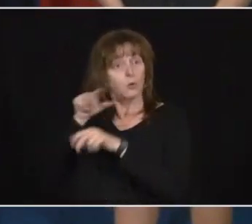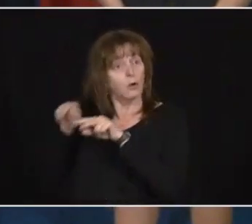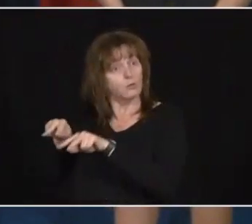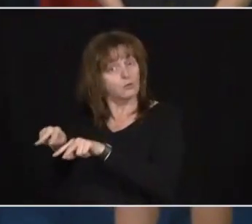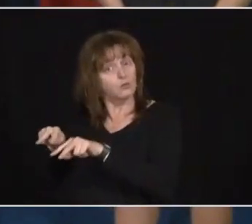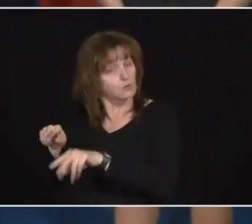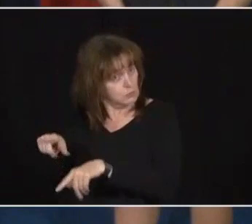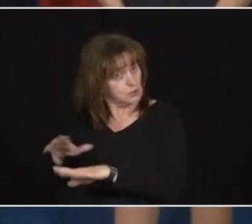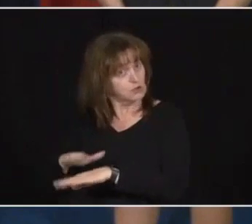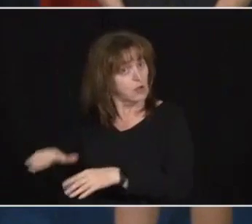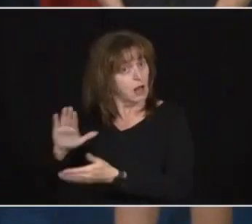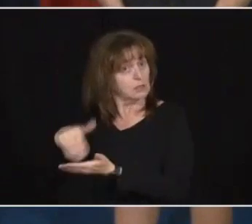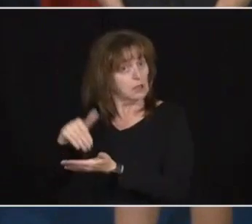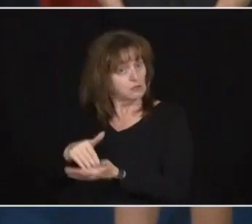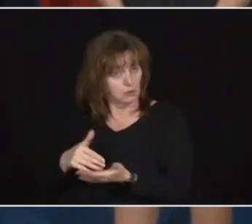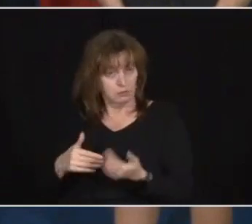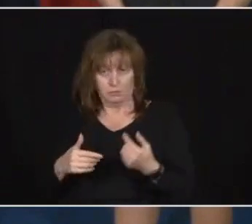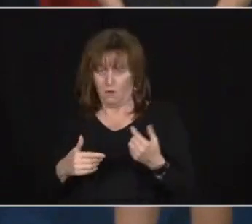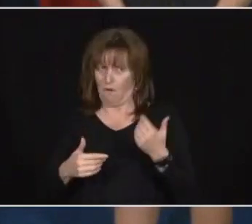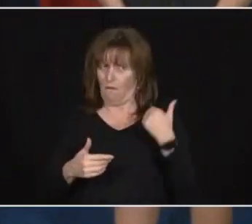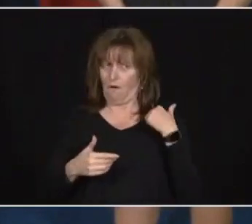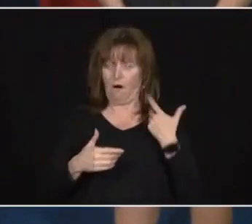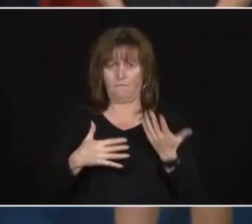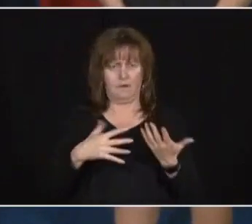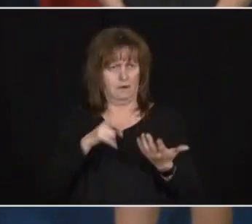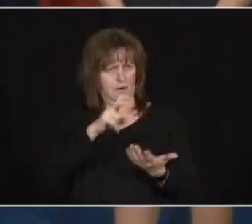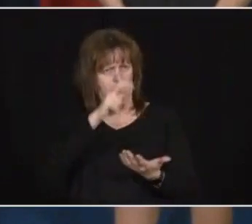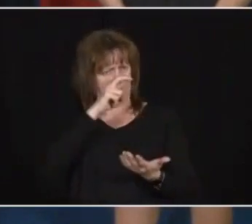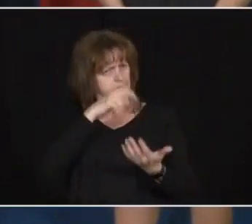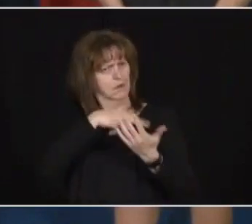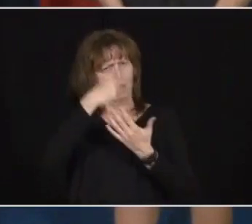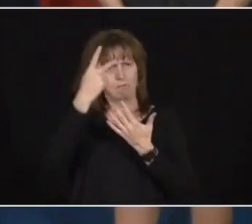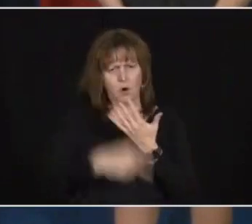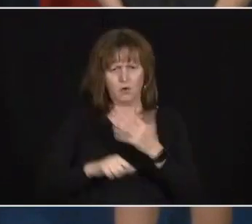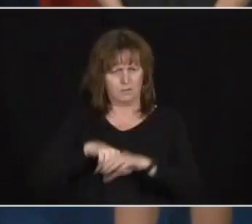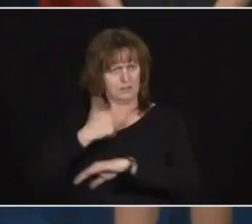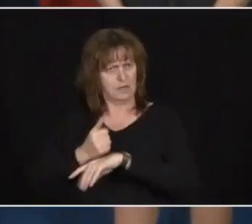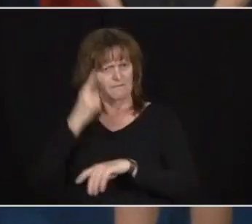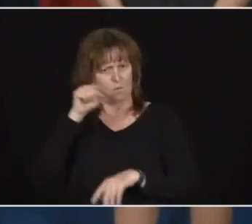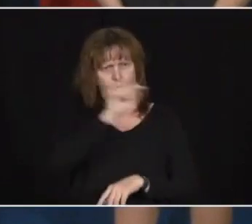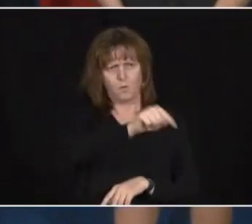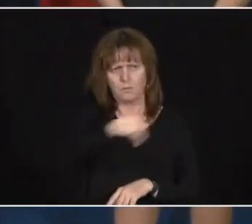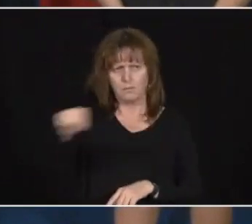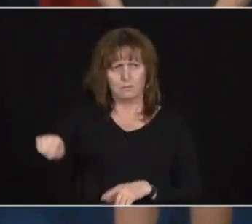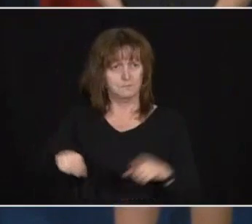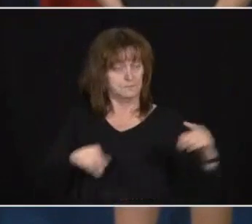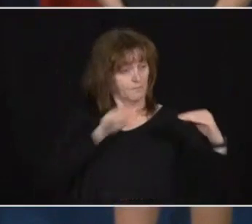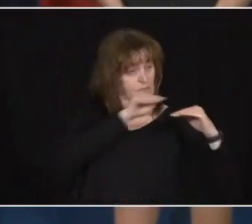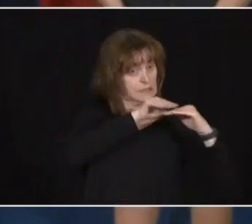We have a robust program when we screen these people, no matter if it's a parent or